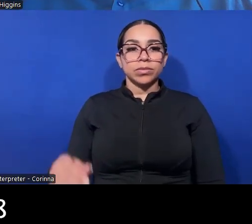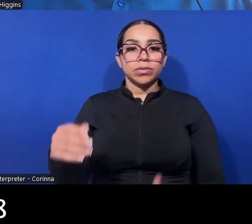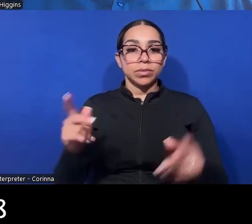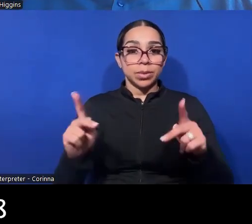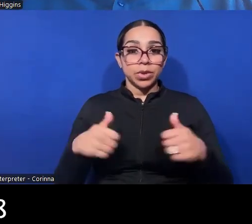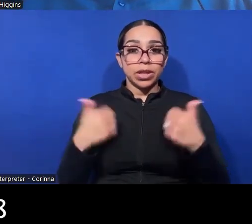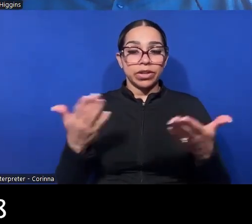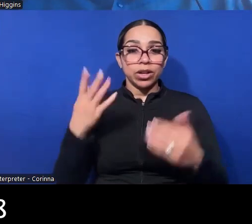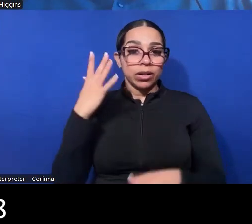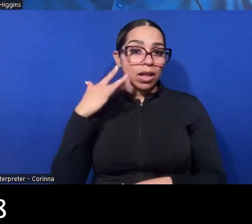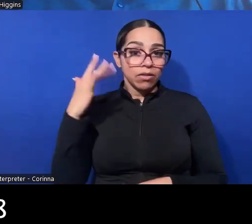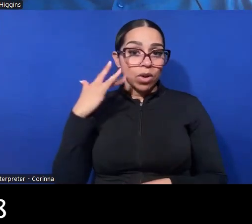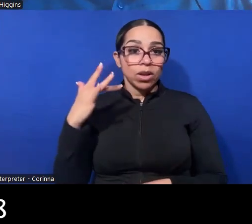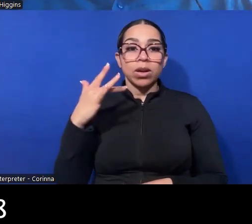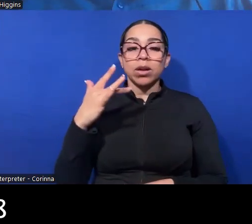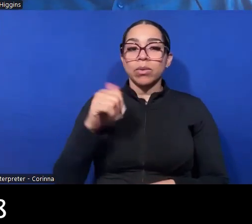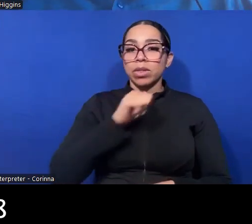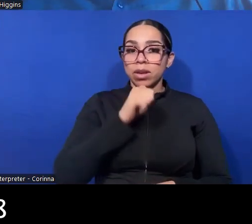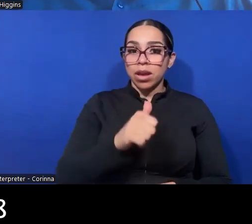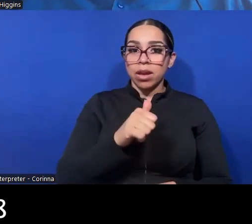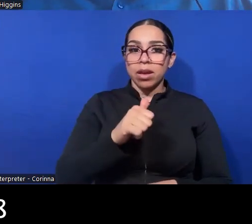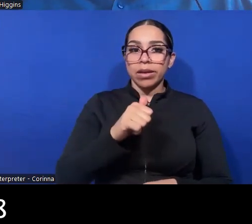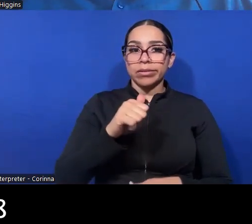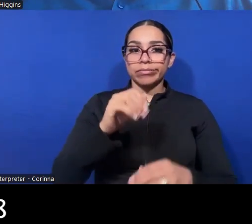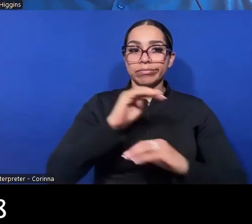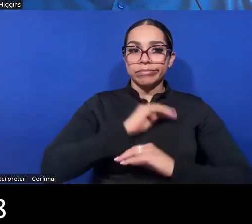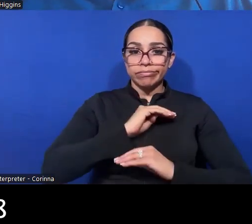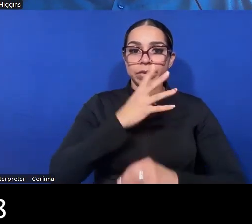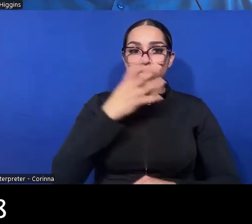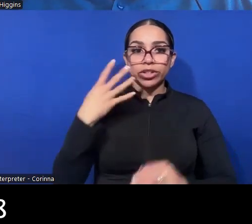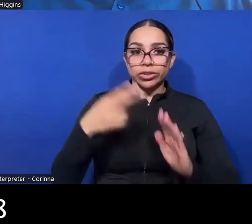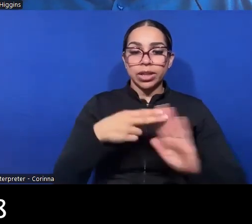immigration status aged 19 and older, will lose denti-cal.